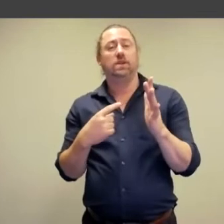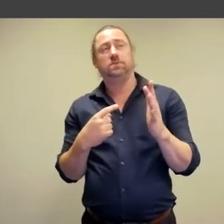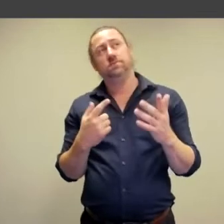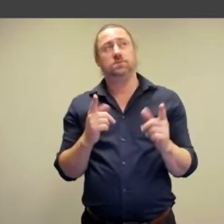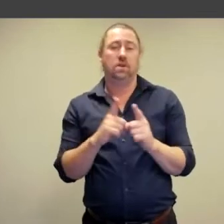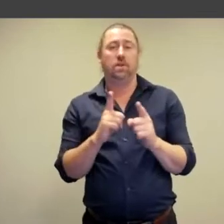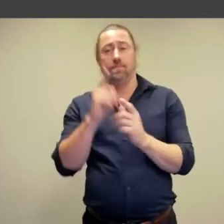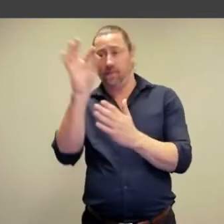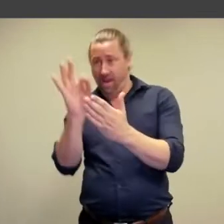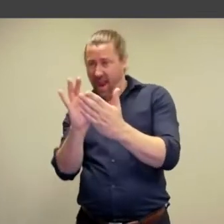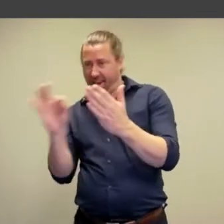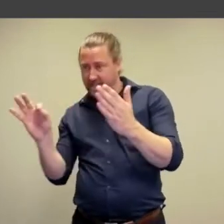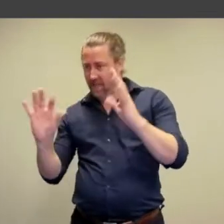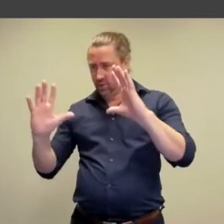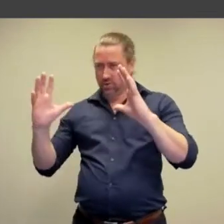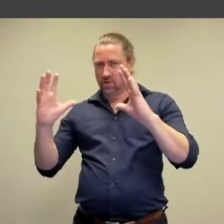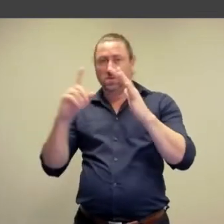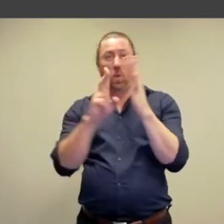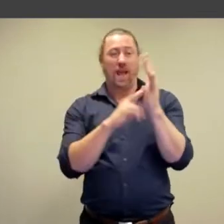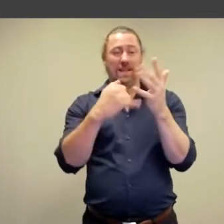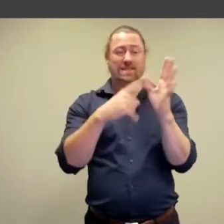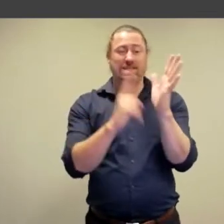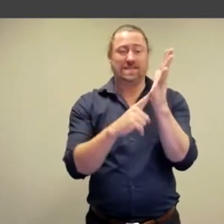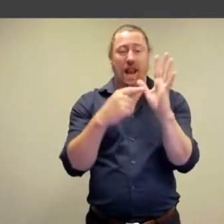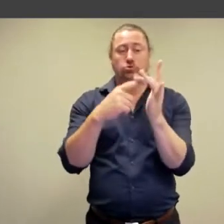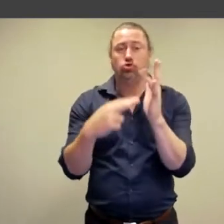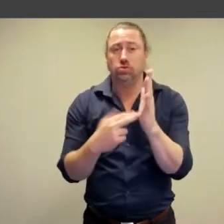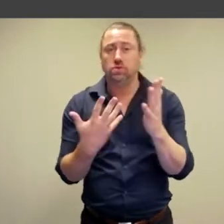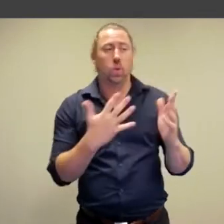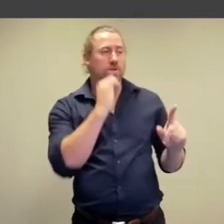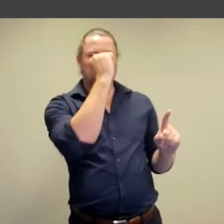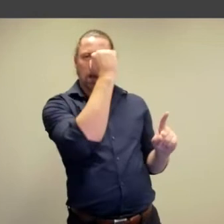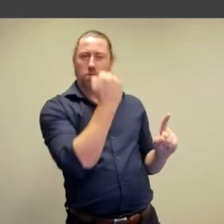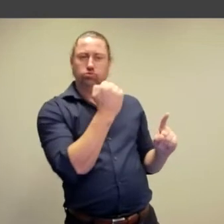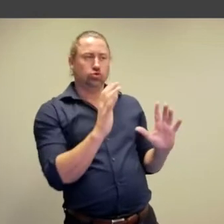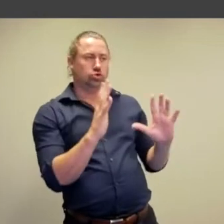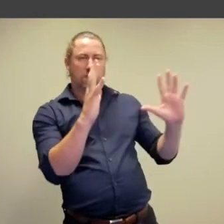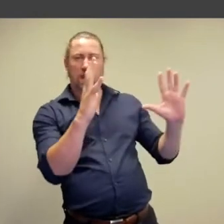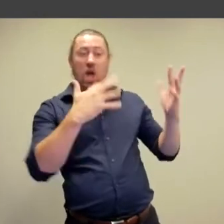architecture, installation, sculpture, kind of social